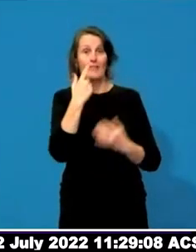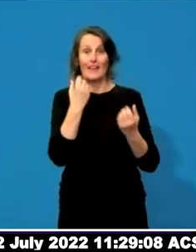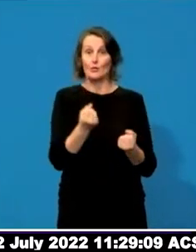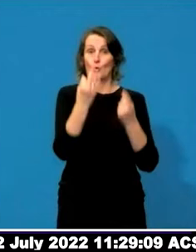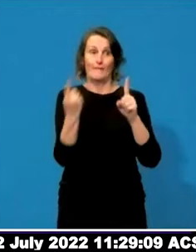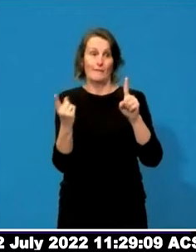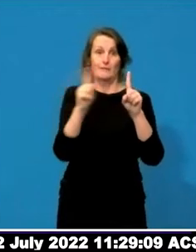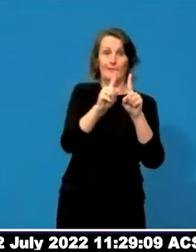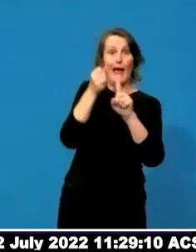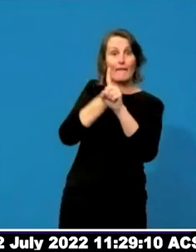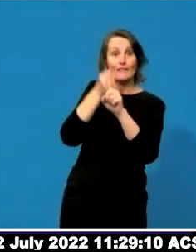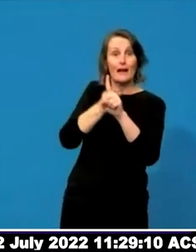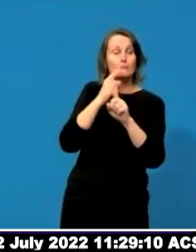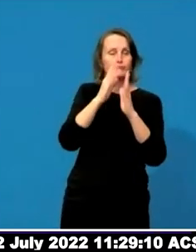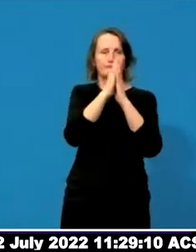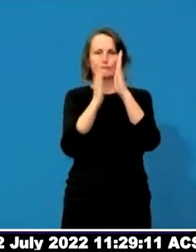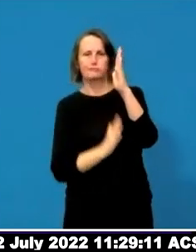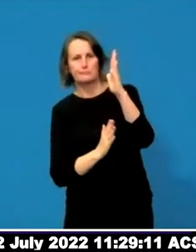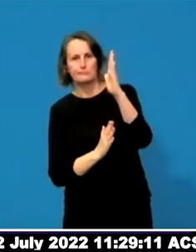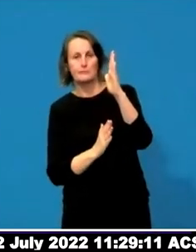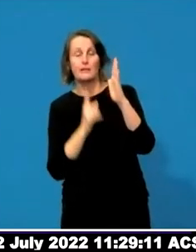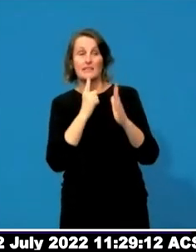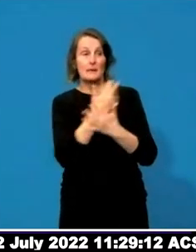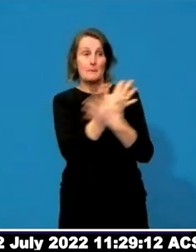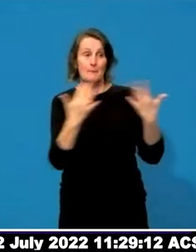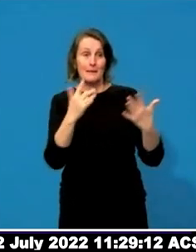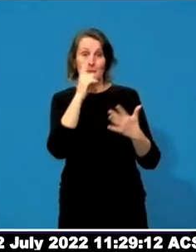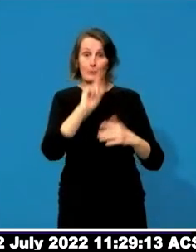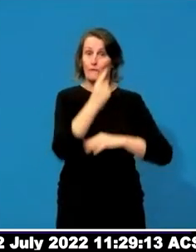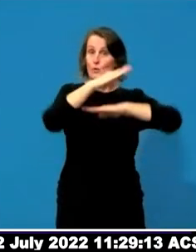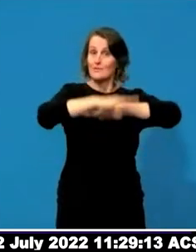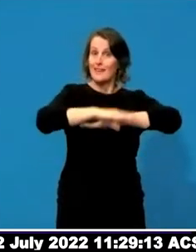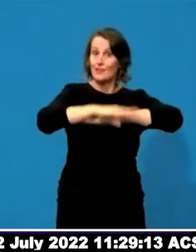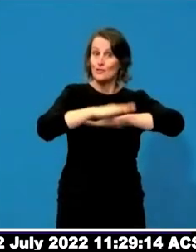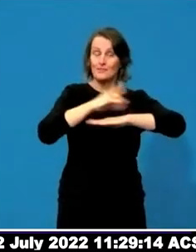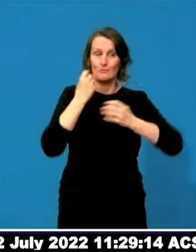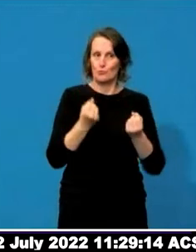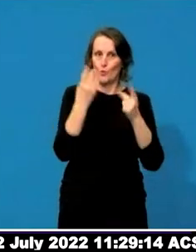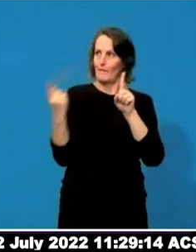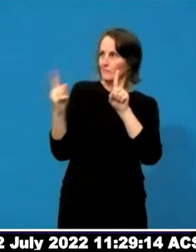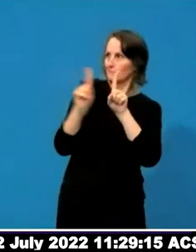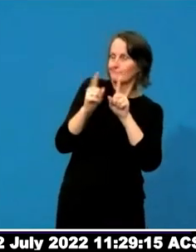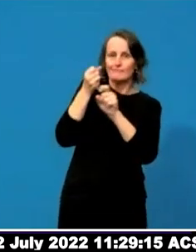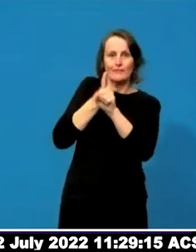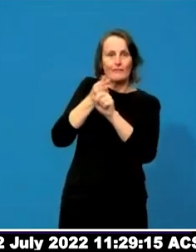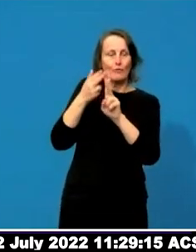This is particularly the case for many First Nations people with disability in remote communities because of the complexity